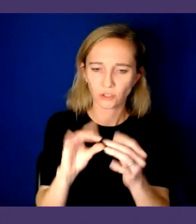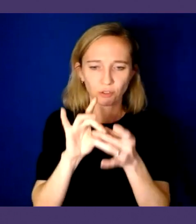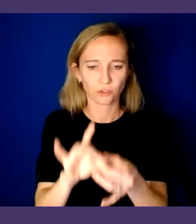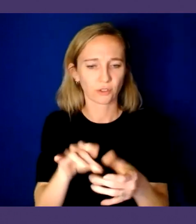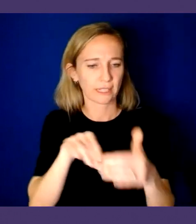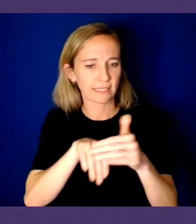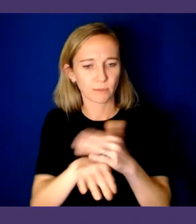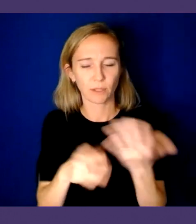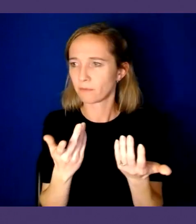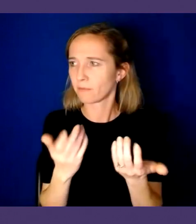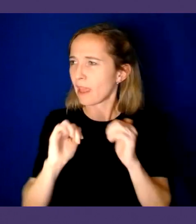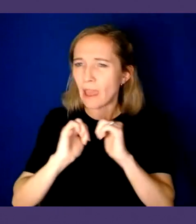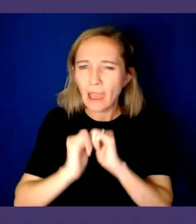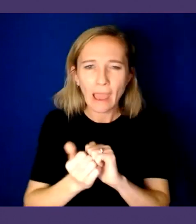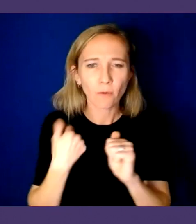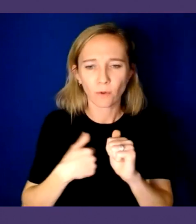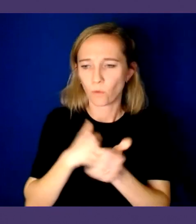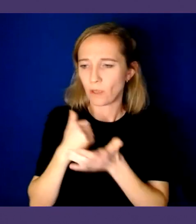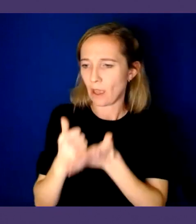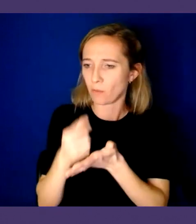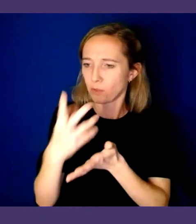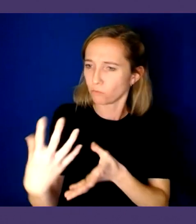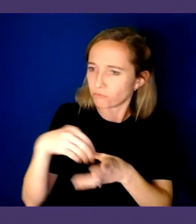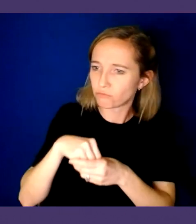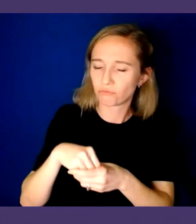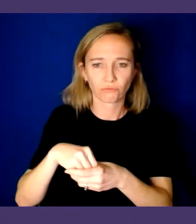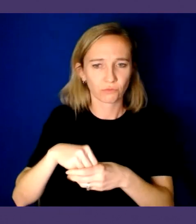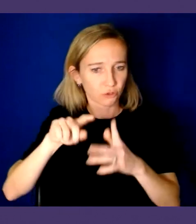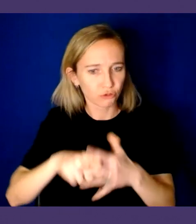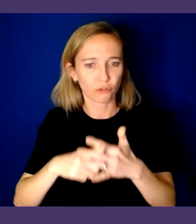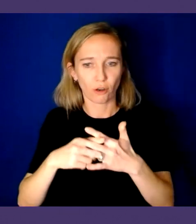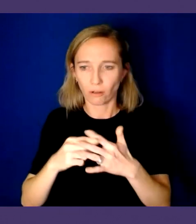How can we get you started?" Kind of along the lines of the questions Sam's group